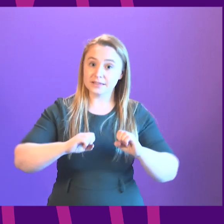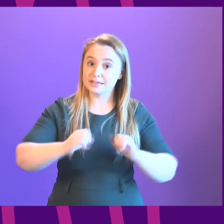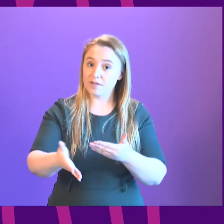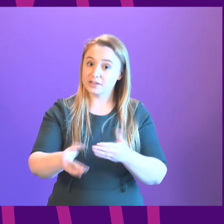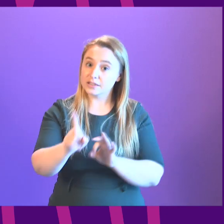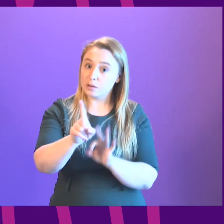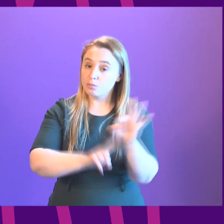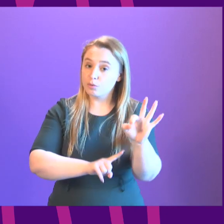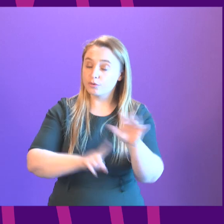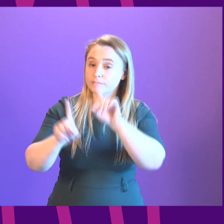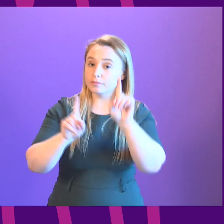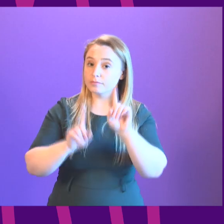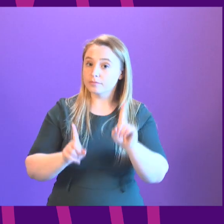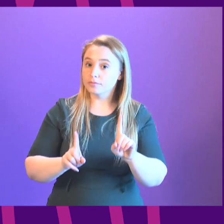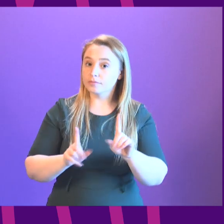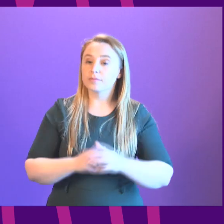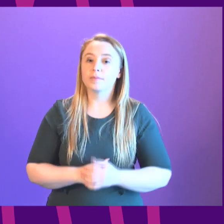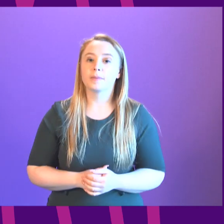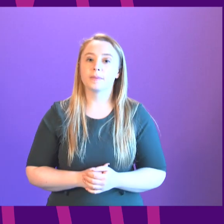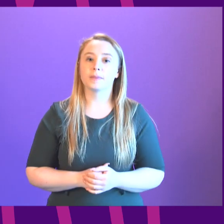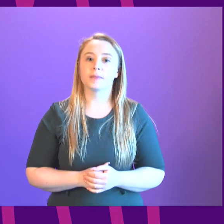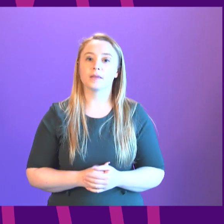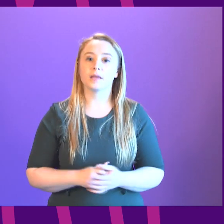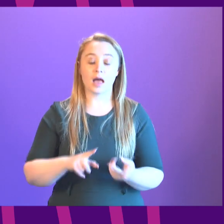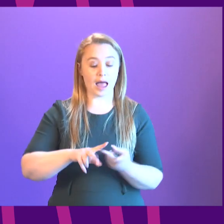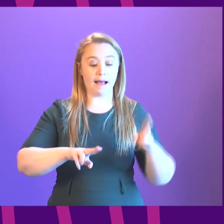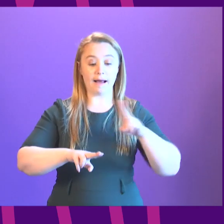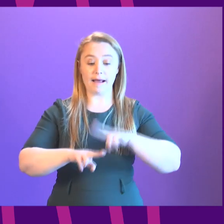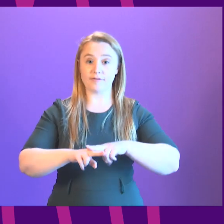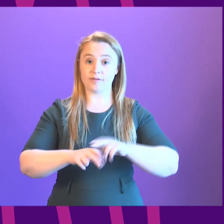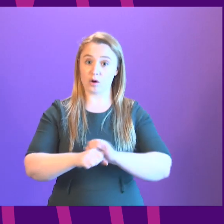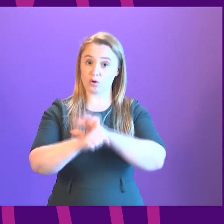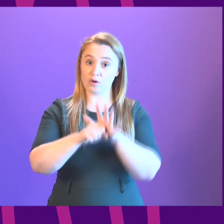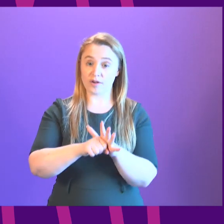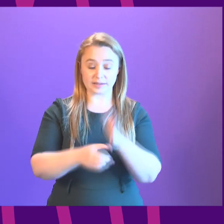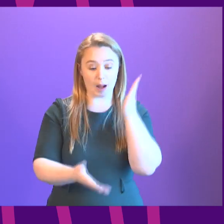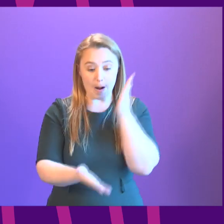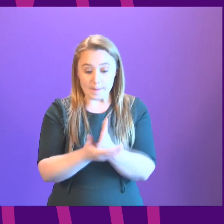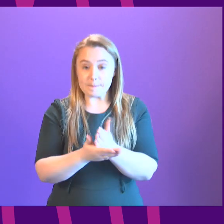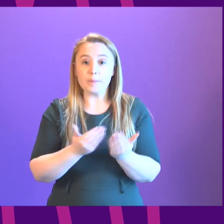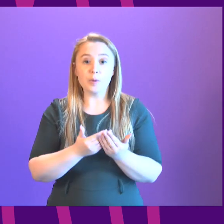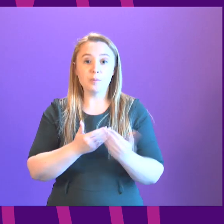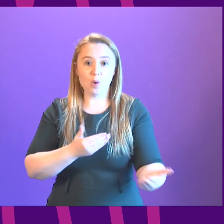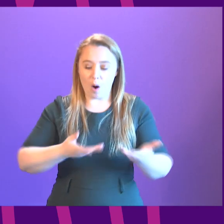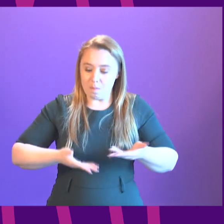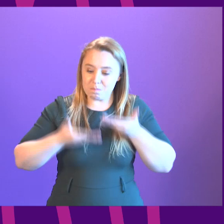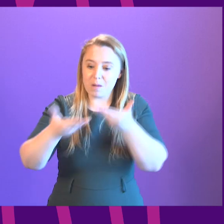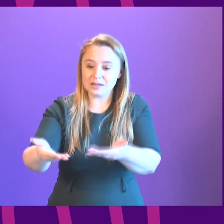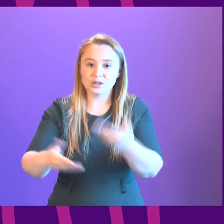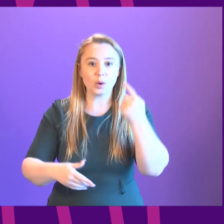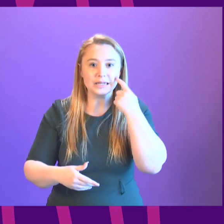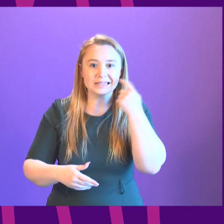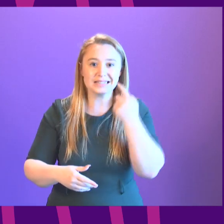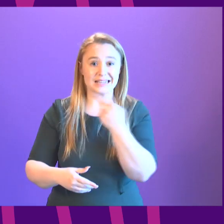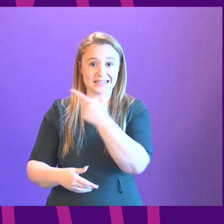If the new strain of the virus is 70 per cent more transmissible than the original one,